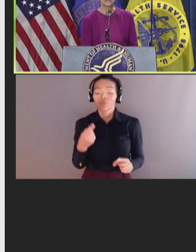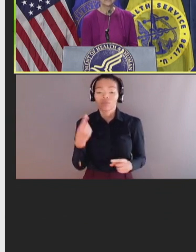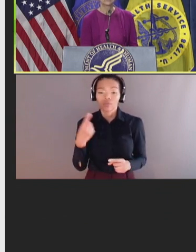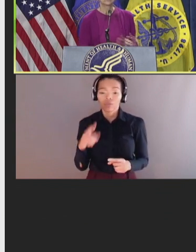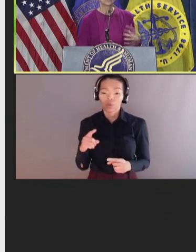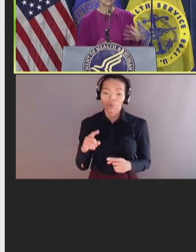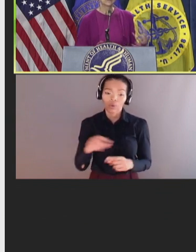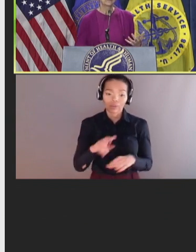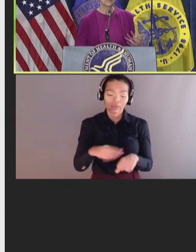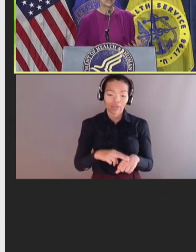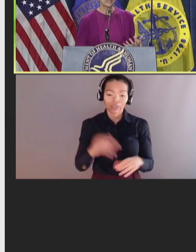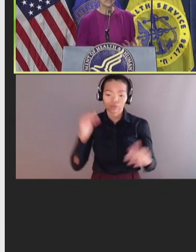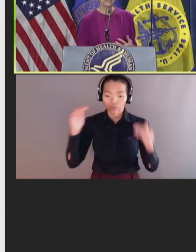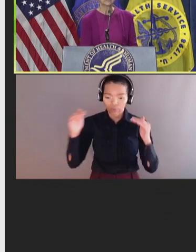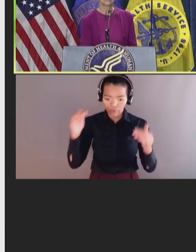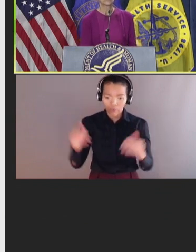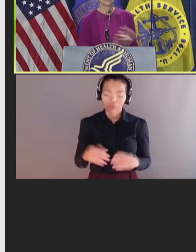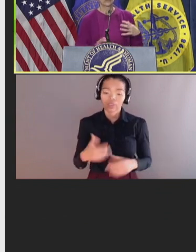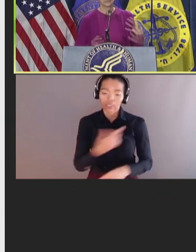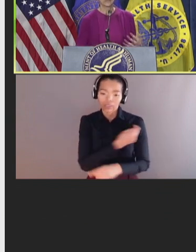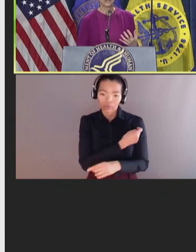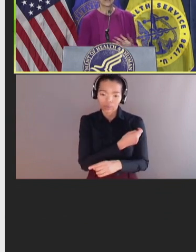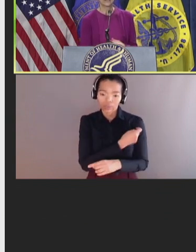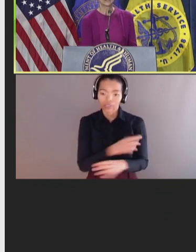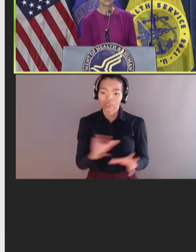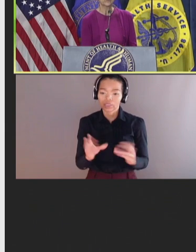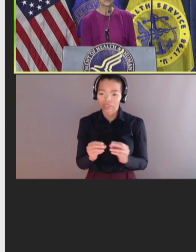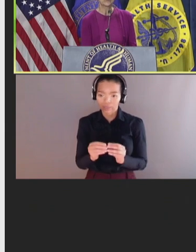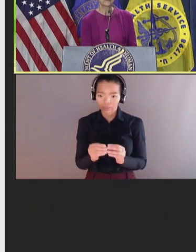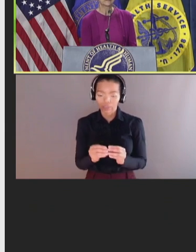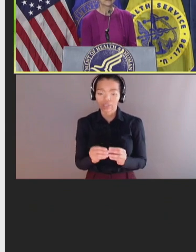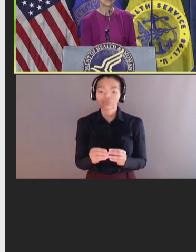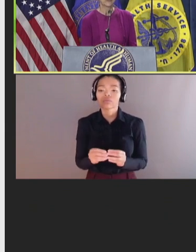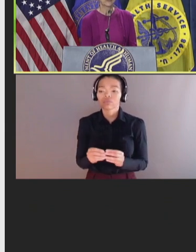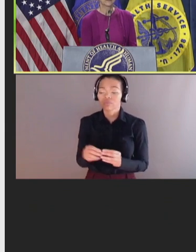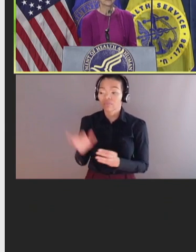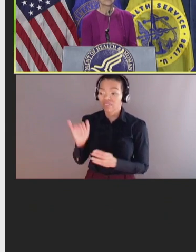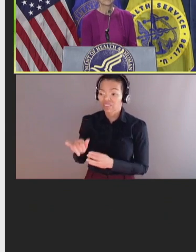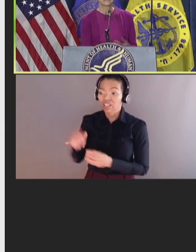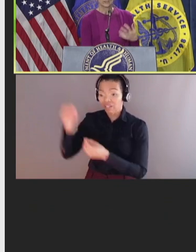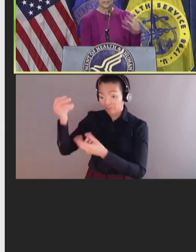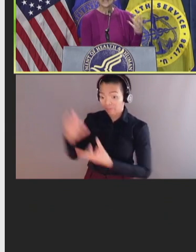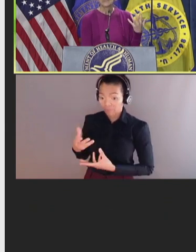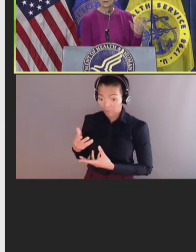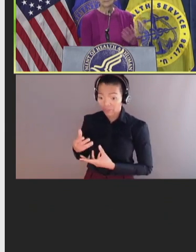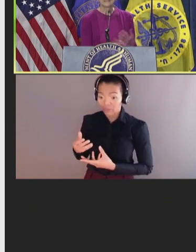So, the work I'll be presenting is from the entire group. We spent six months thinking about exactly